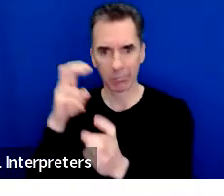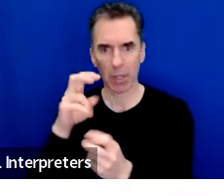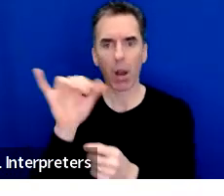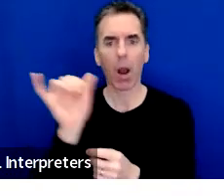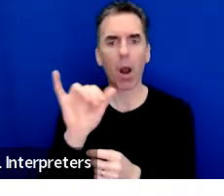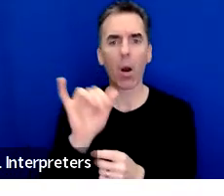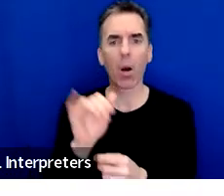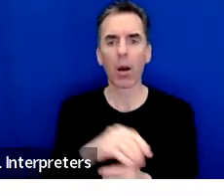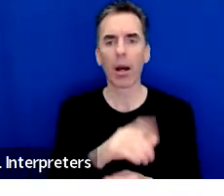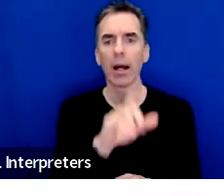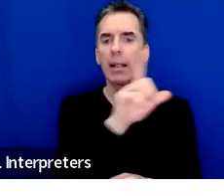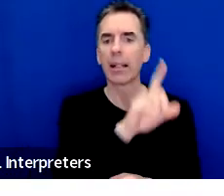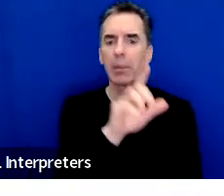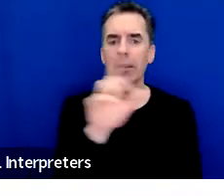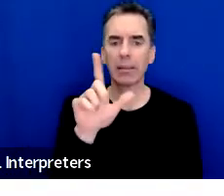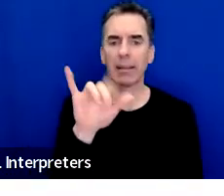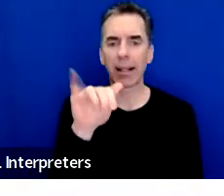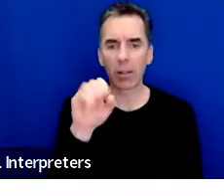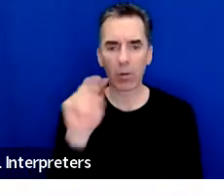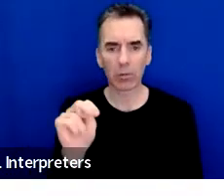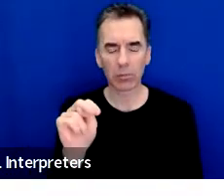I think for, for me personally a little new.